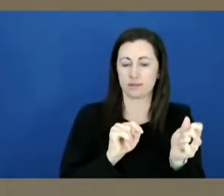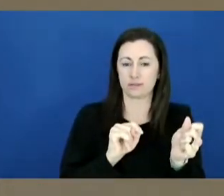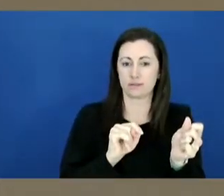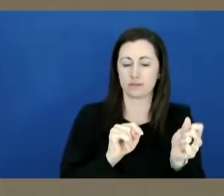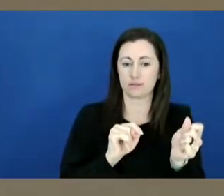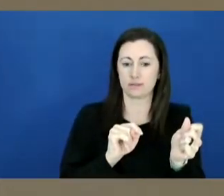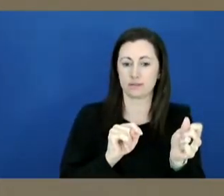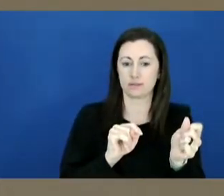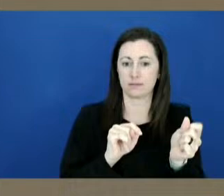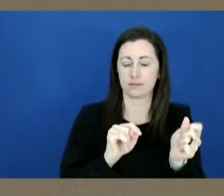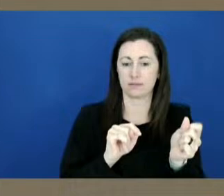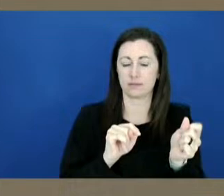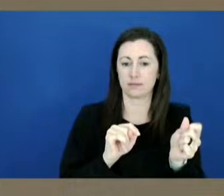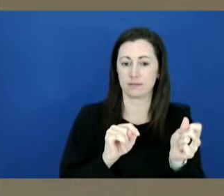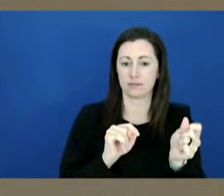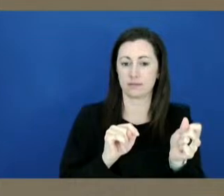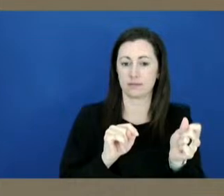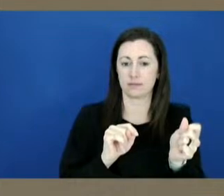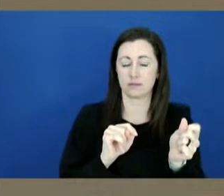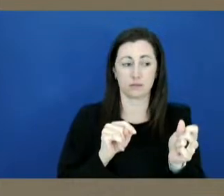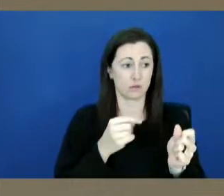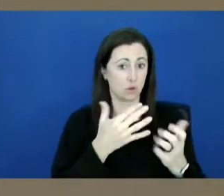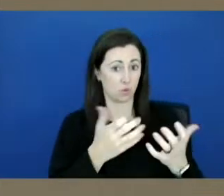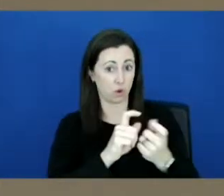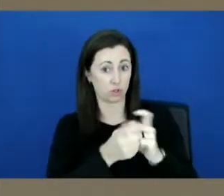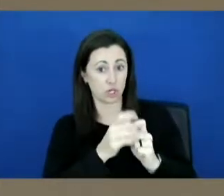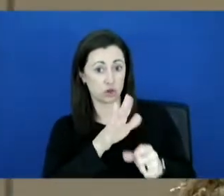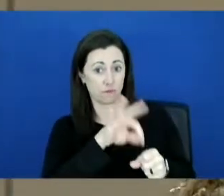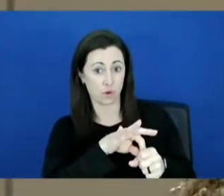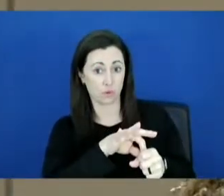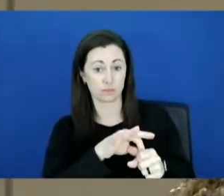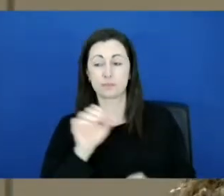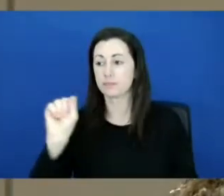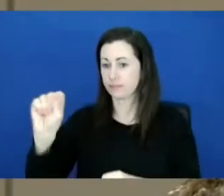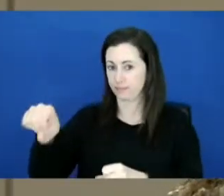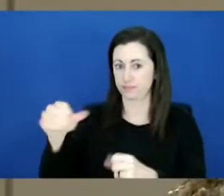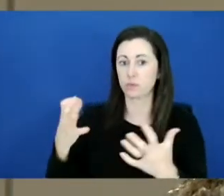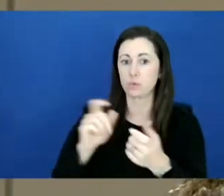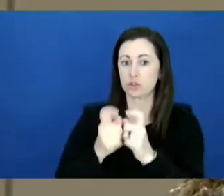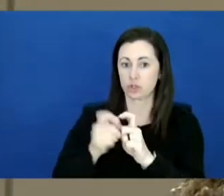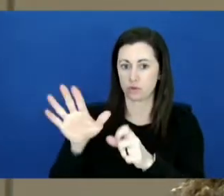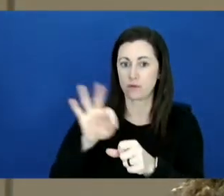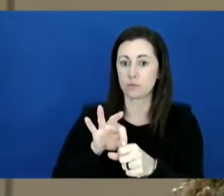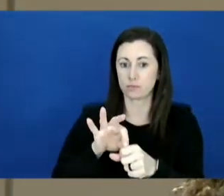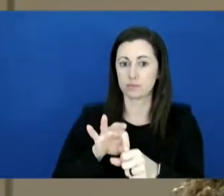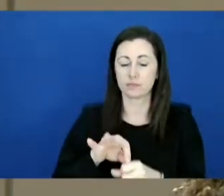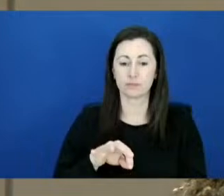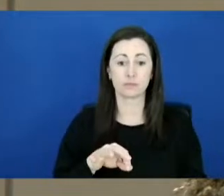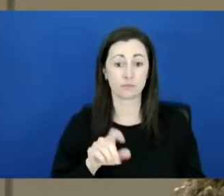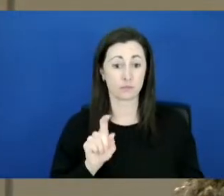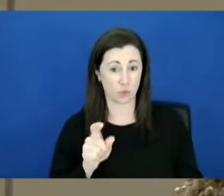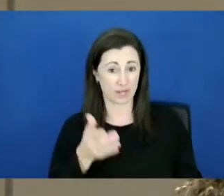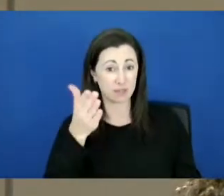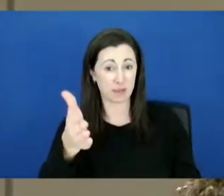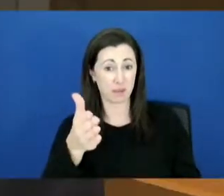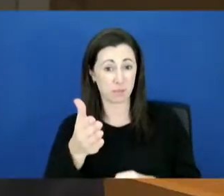ACTUALLY SUPPORTED IT, SO SHE WANTS TO -- YOU WANT TO AMEND YOUR VOTE?